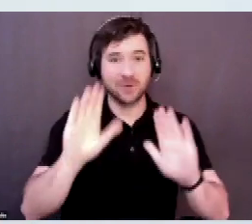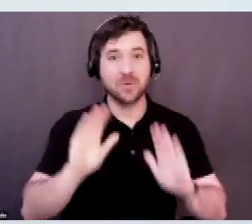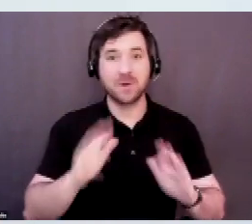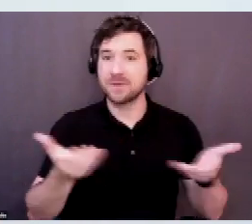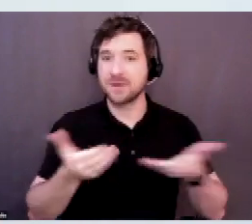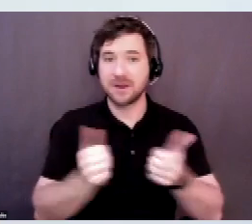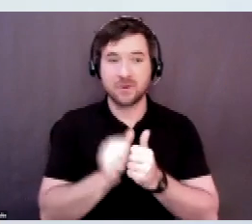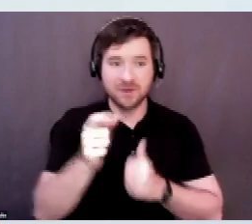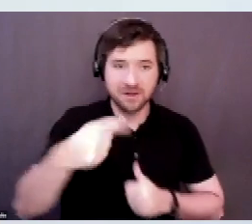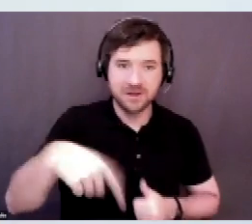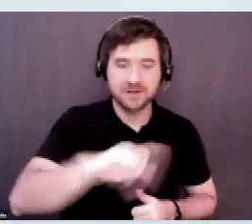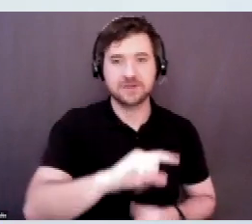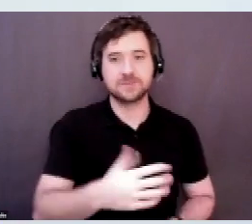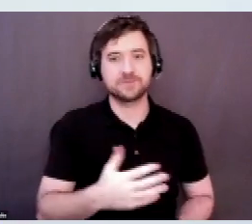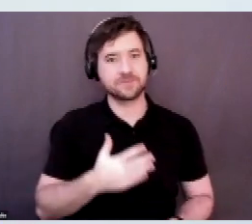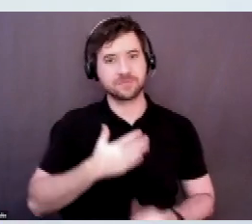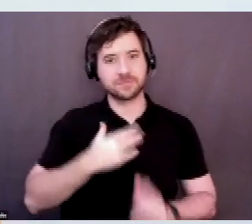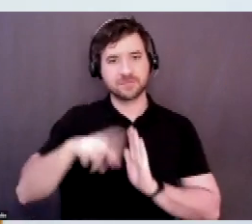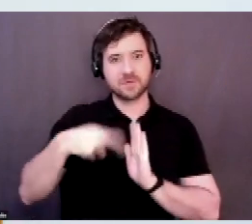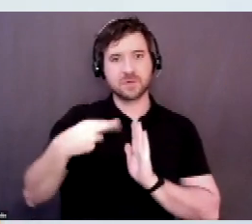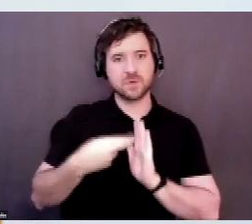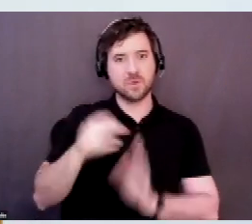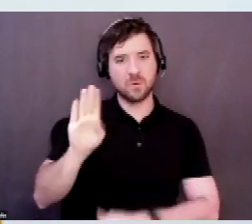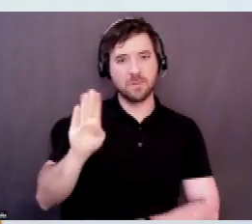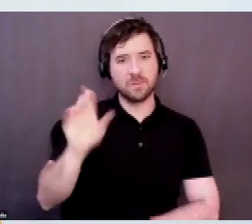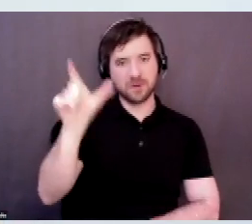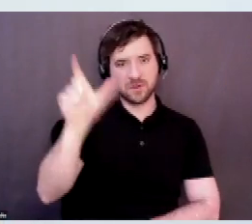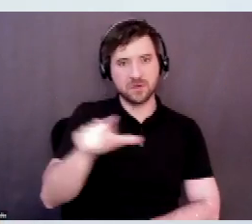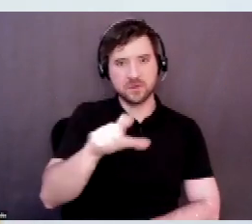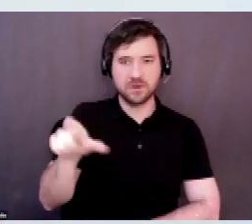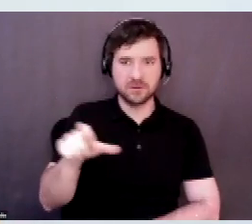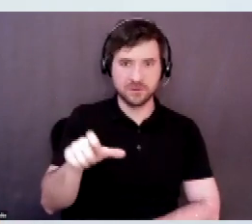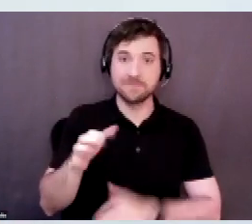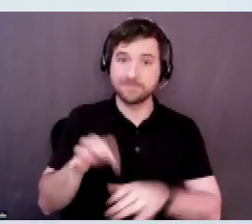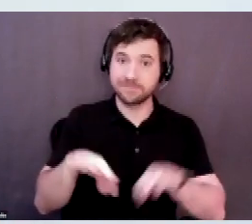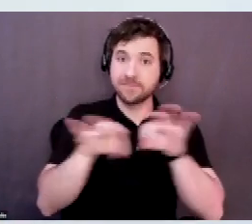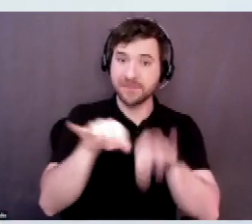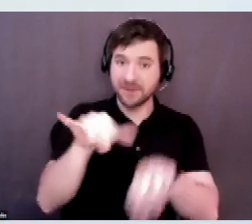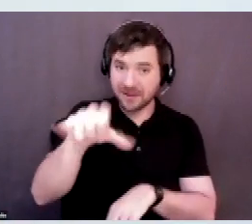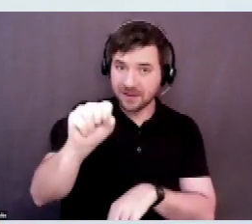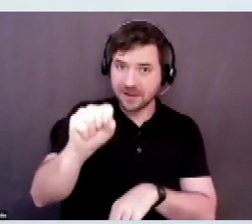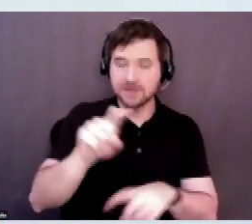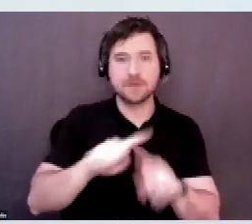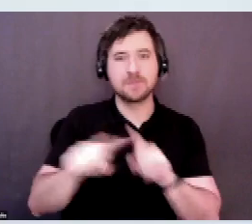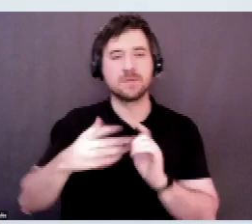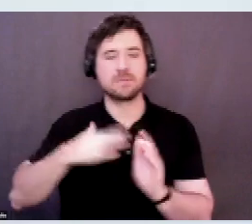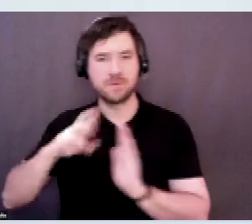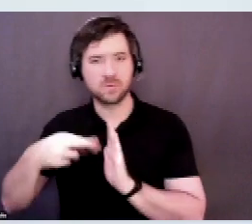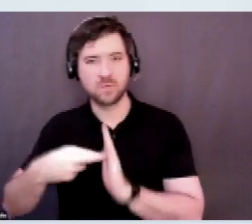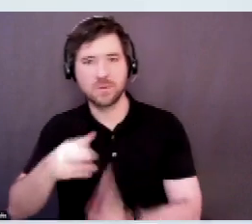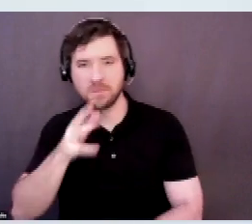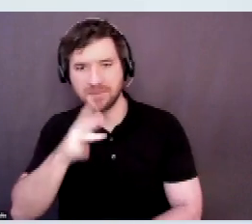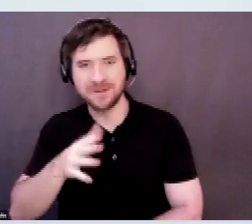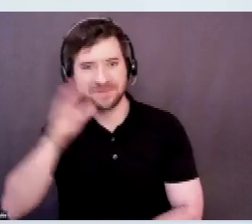My role of Blue Cross is important. However, my role as a mom and a parent is what takes priority.